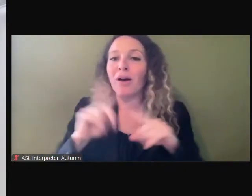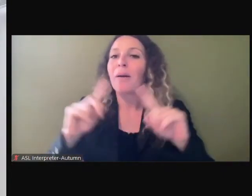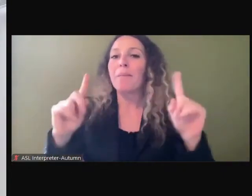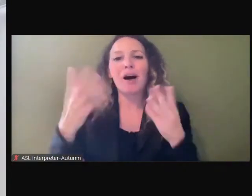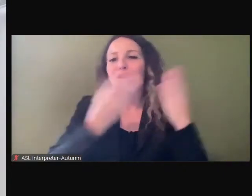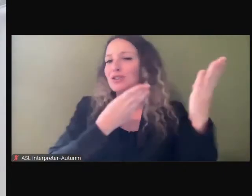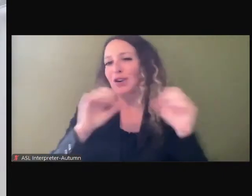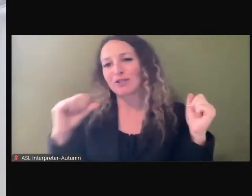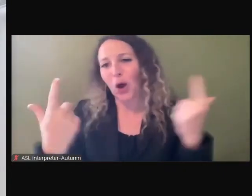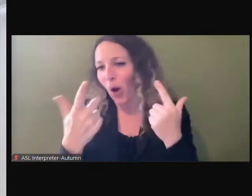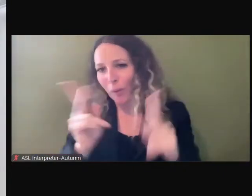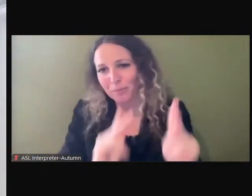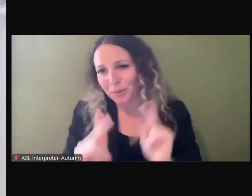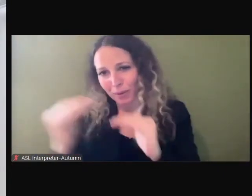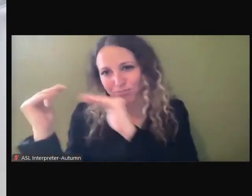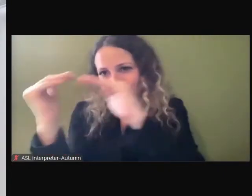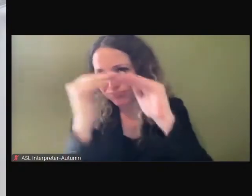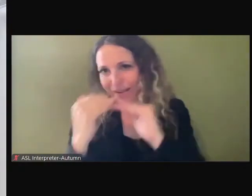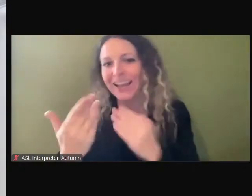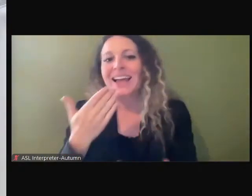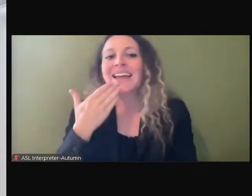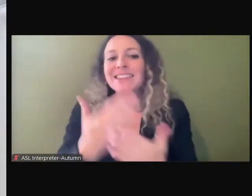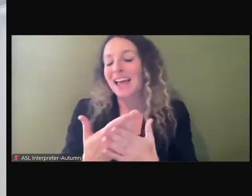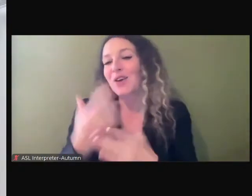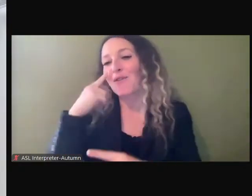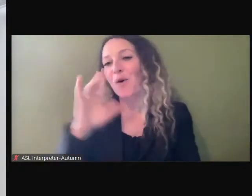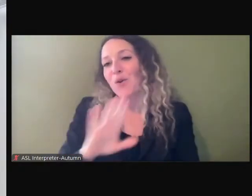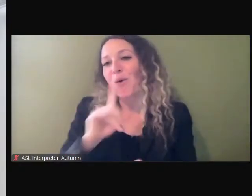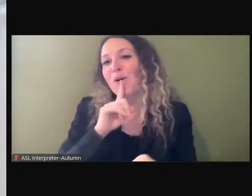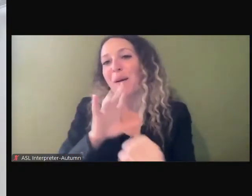Thank you for your commitment to this vital work, and I look forward to the